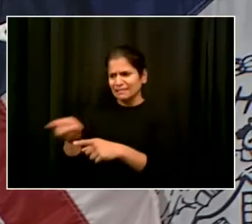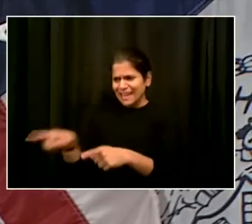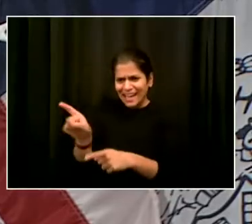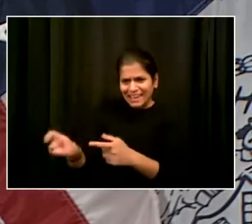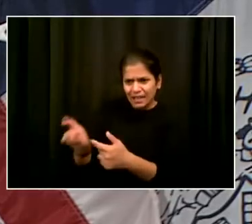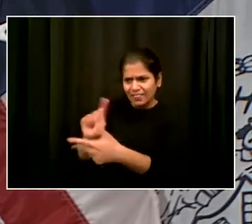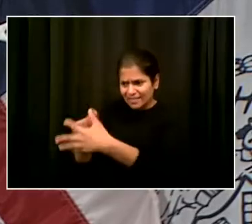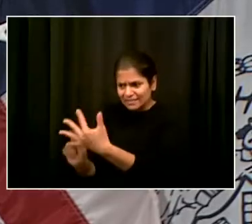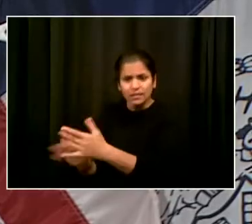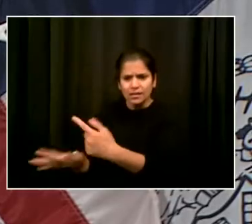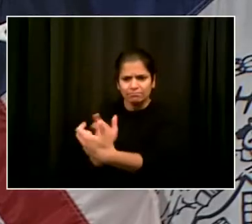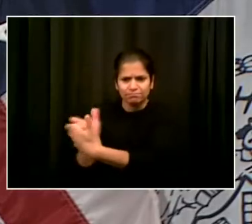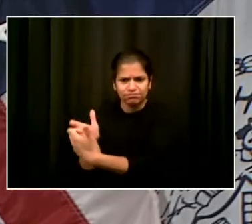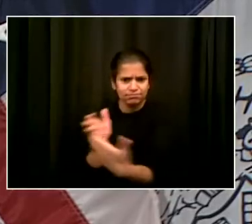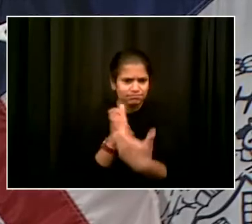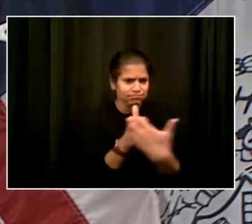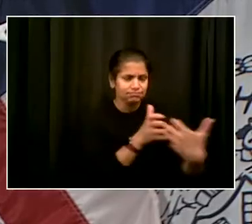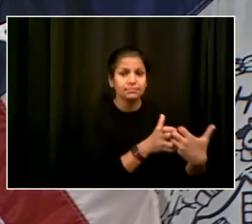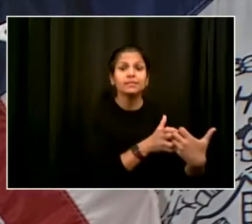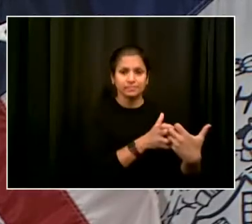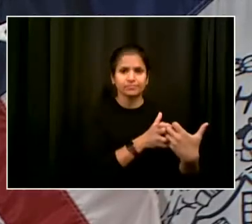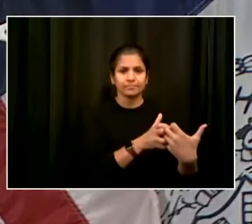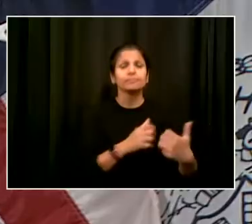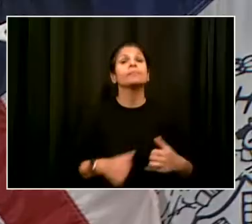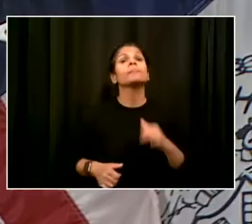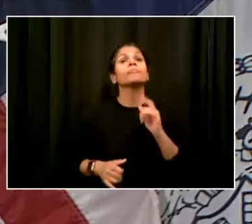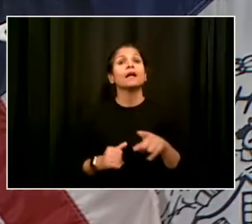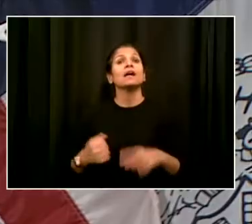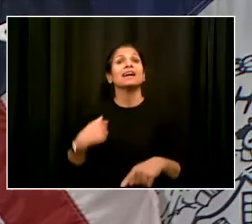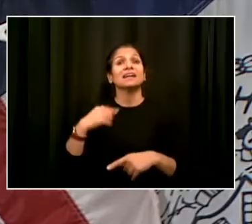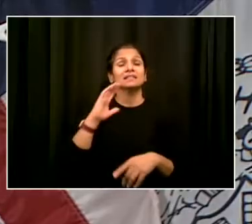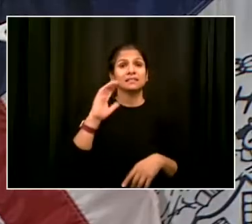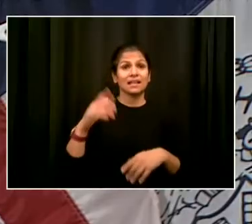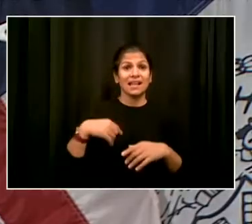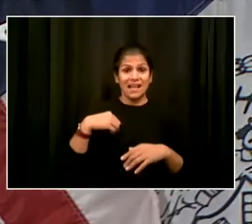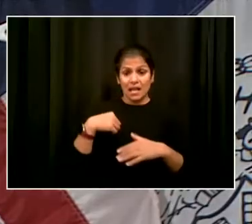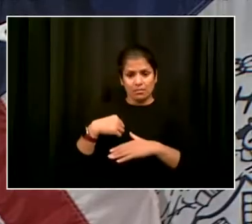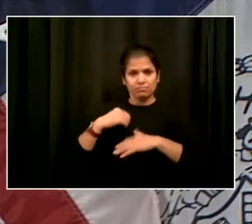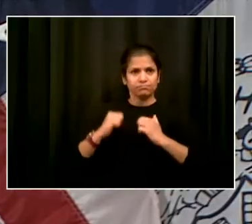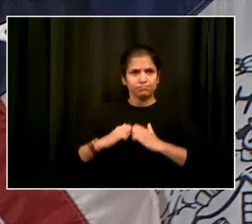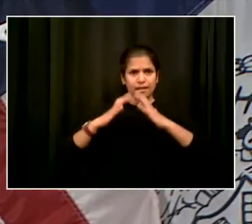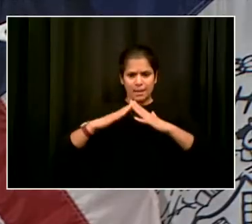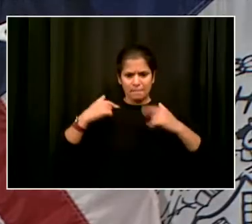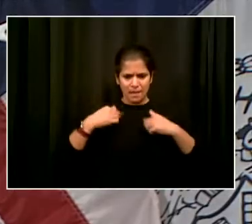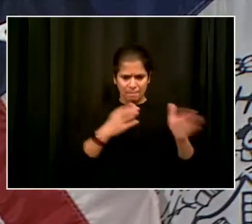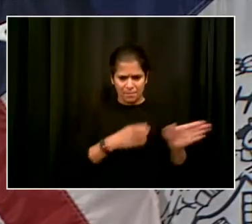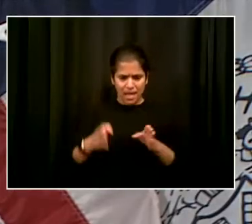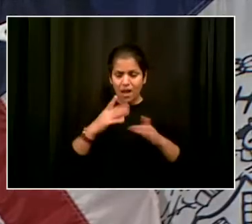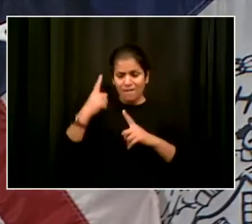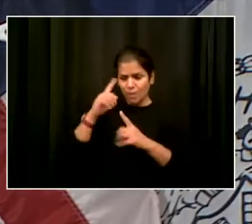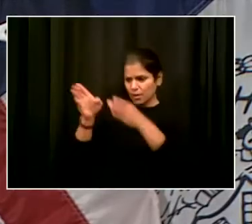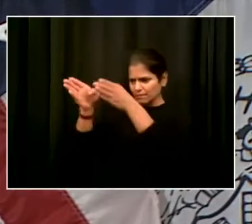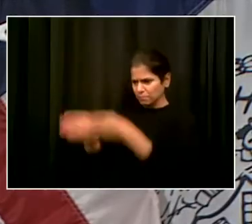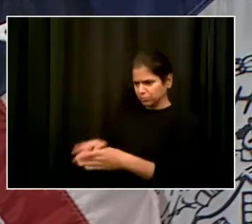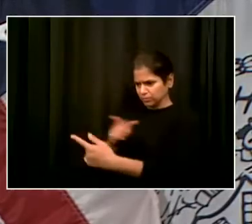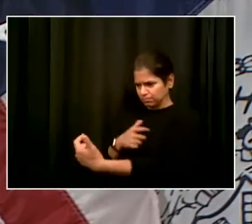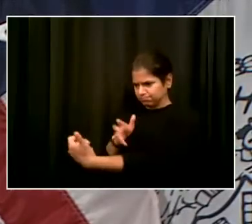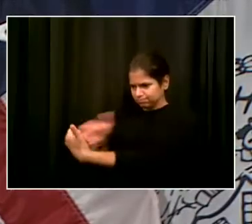TAILOR-MADE WHAT EACH CHILD CAN ROBBIE'S TEACHER CAN NOW SAY THIS IS WHAT WERE DOING IN THE CLASSROOM BUT